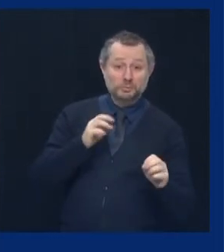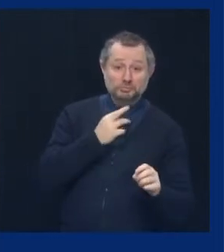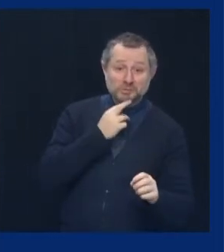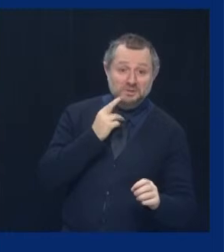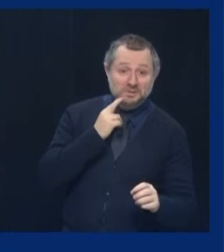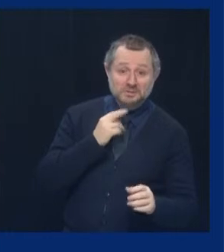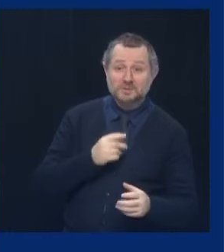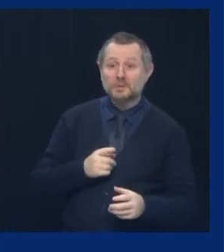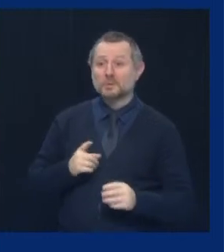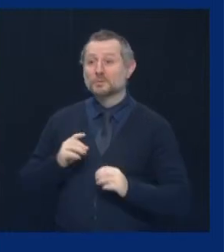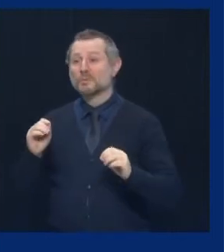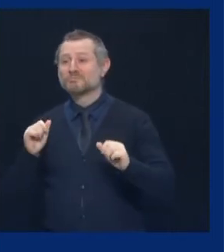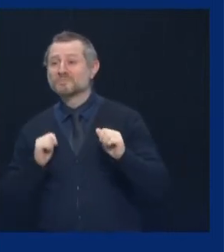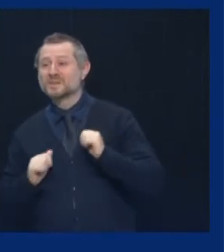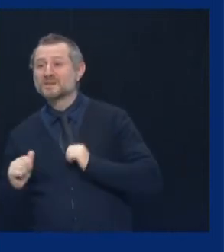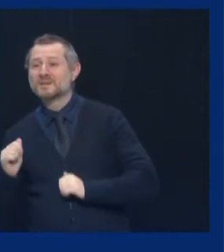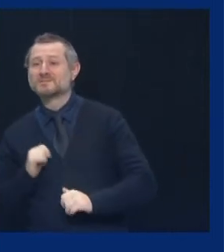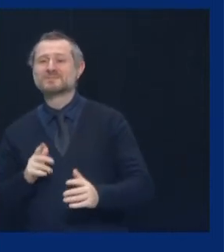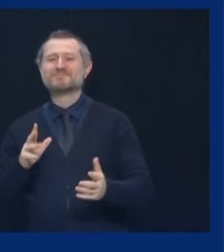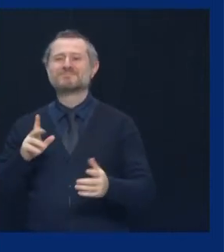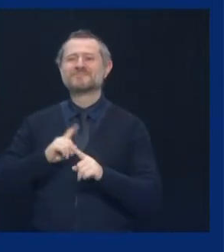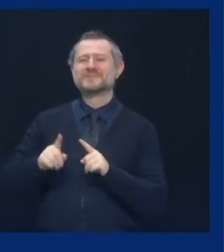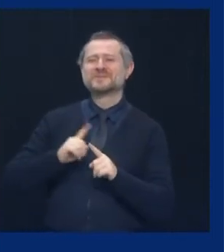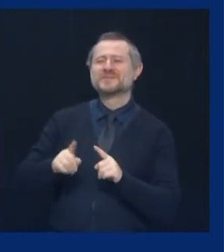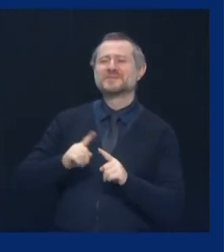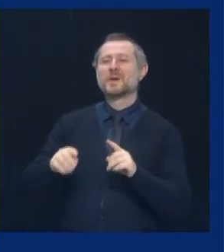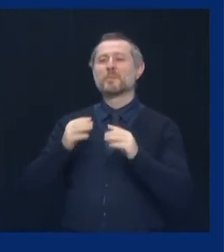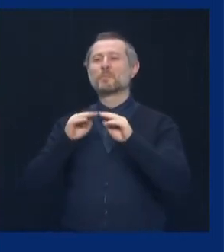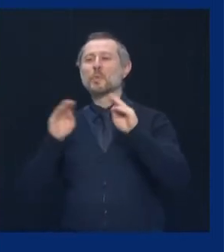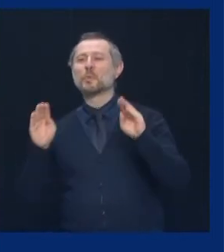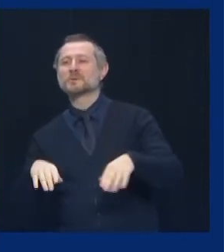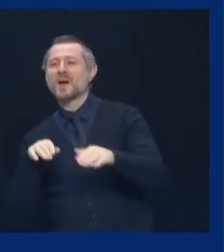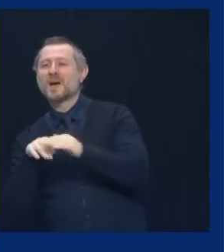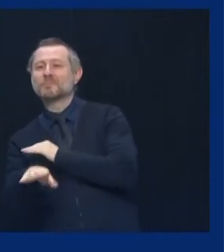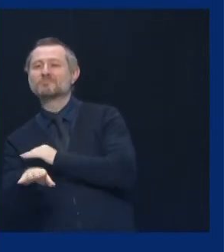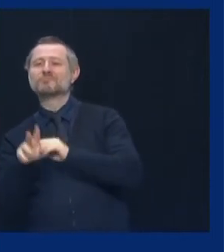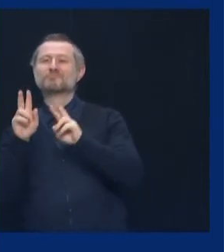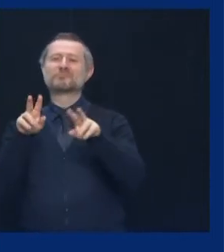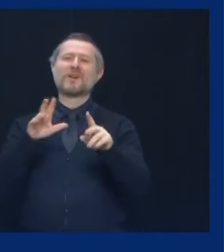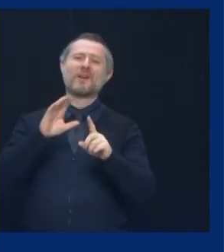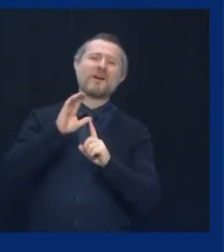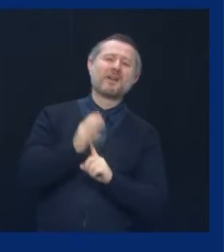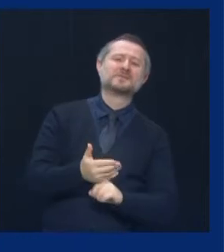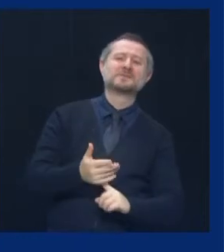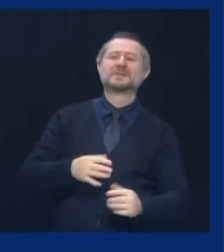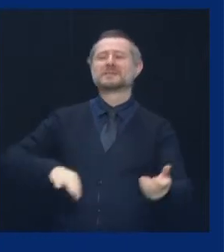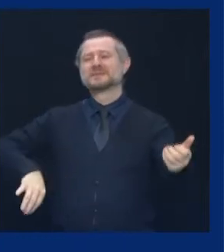WHAT IS A CITY WITHOUT